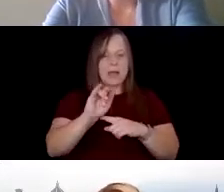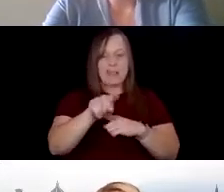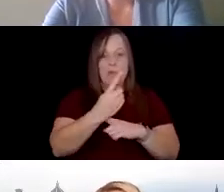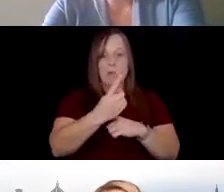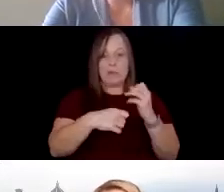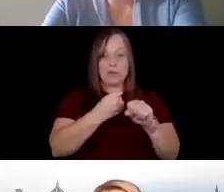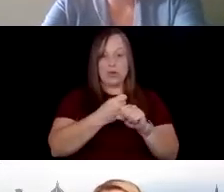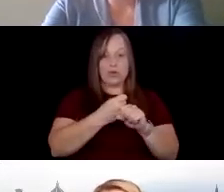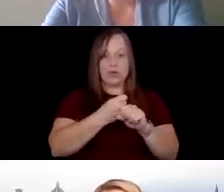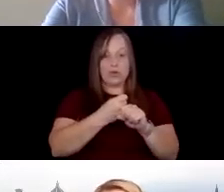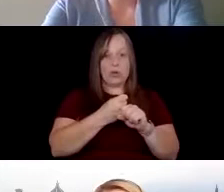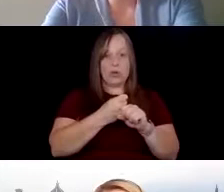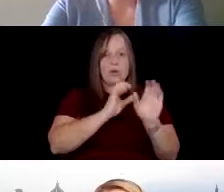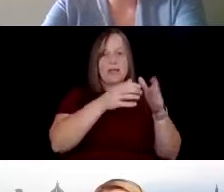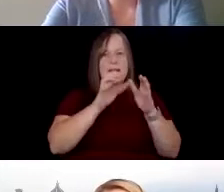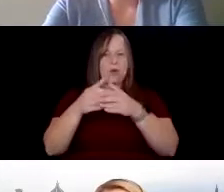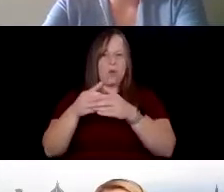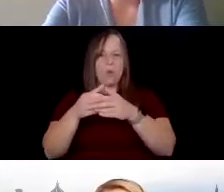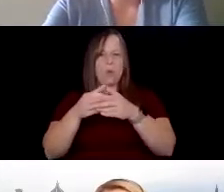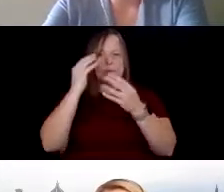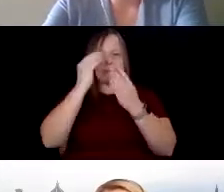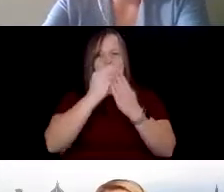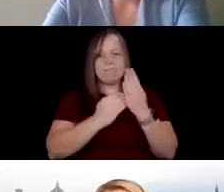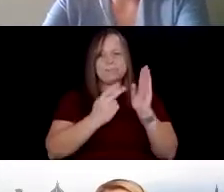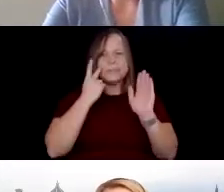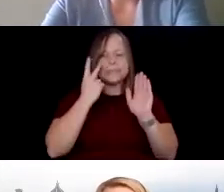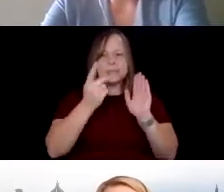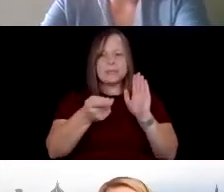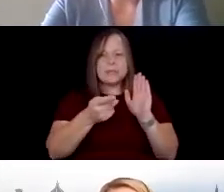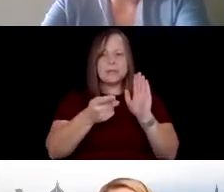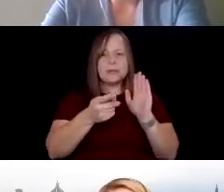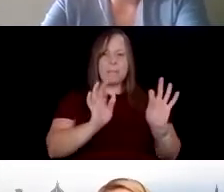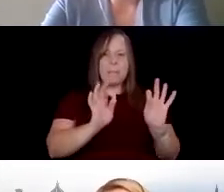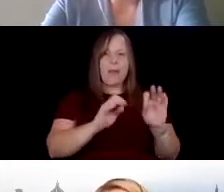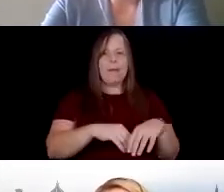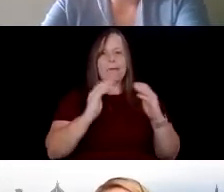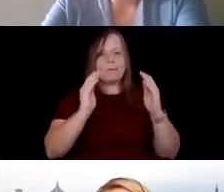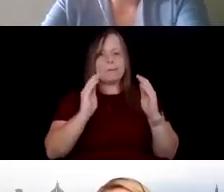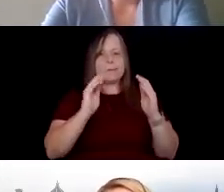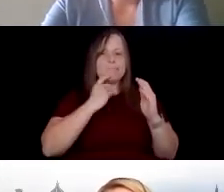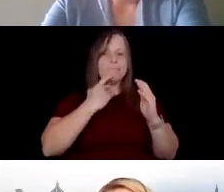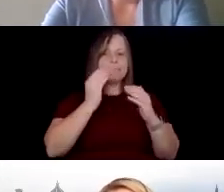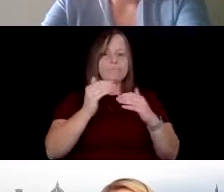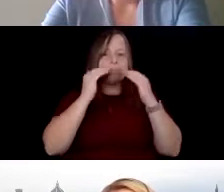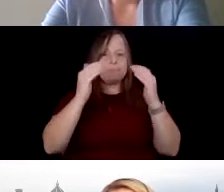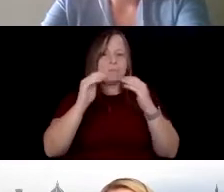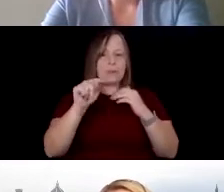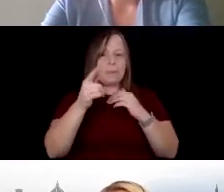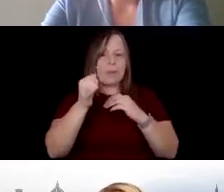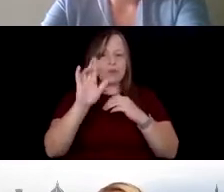And I'm gonna go through the categories here. It lists categories. You can see it has mild, moderate, severe and penetrating. So just so you guys have a sense